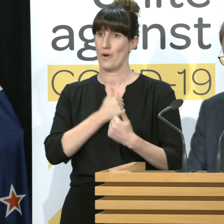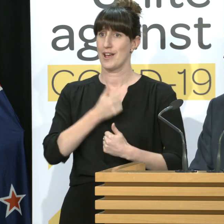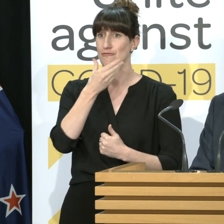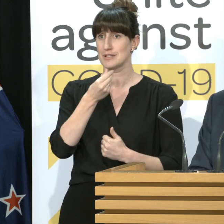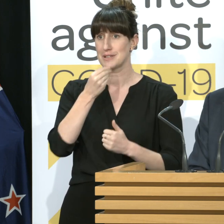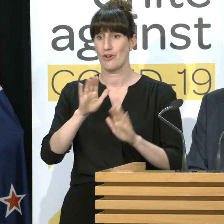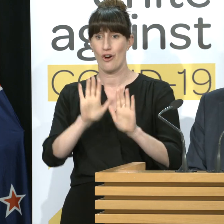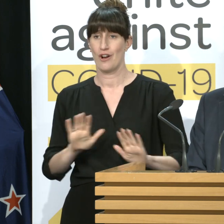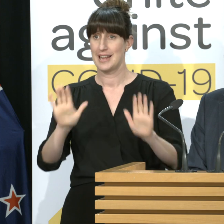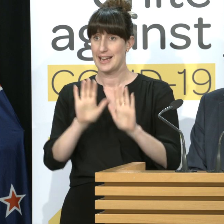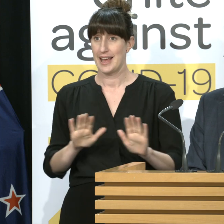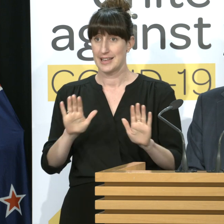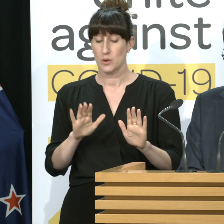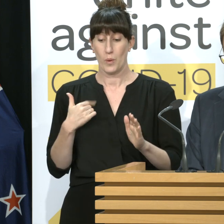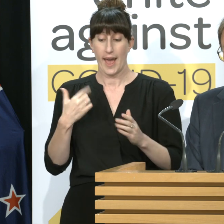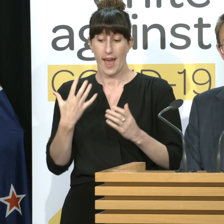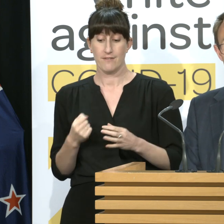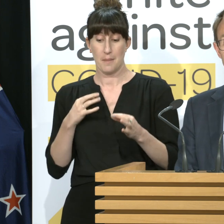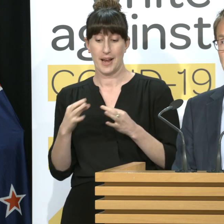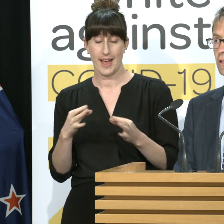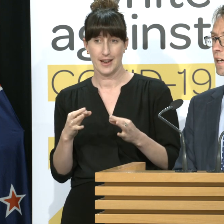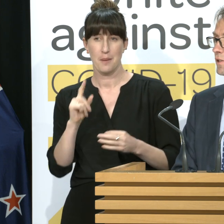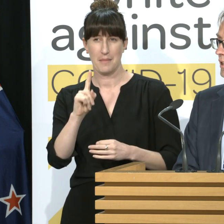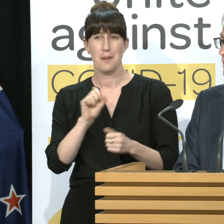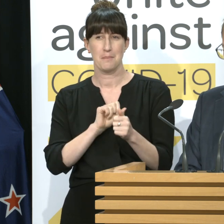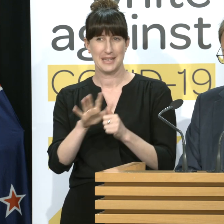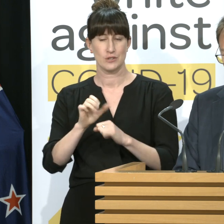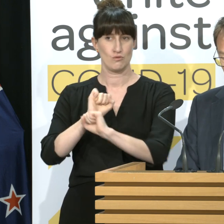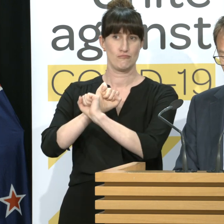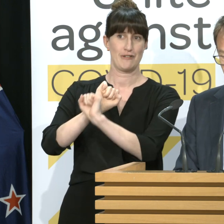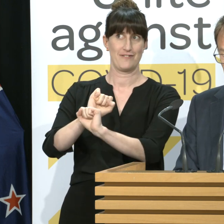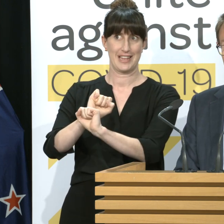let's stop it happening in the first place. Prevention is, as they say, better than cure.